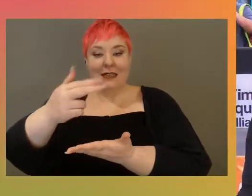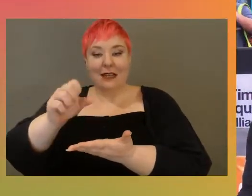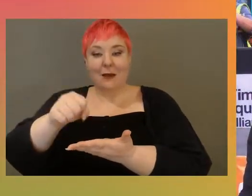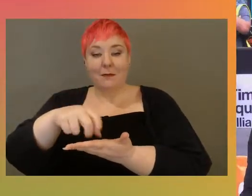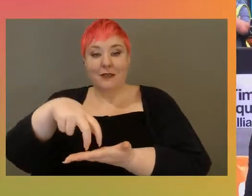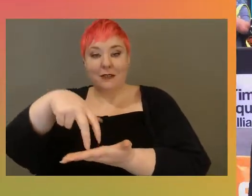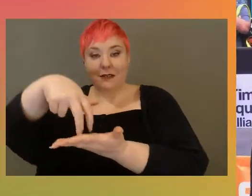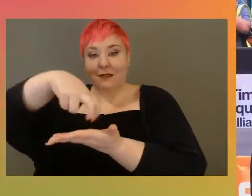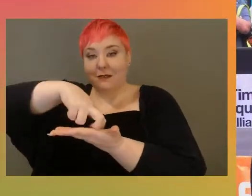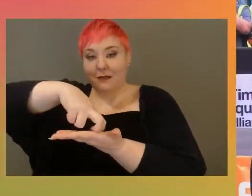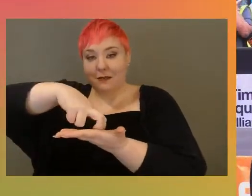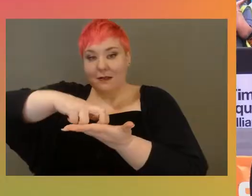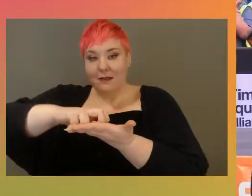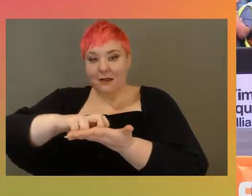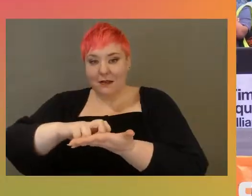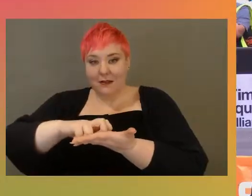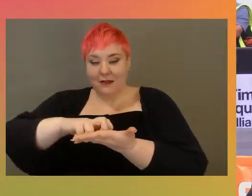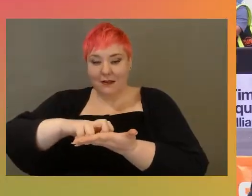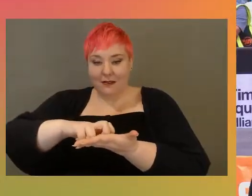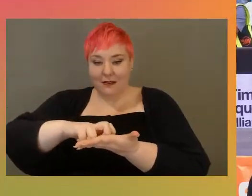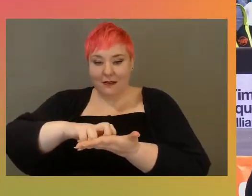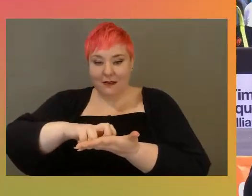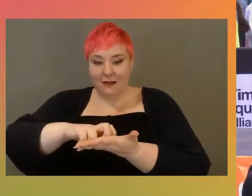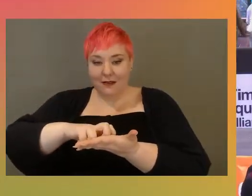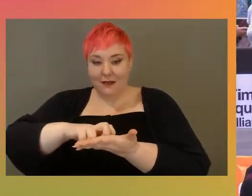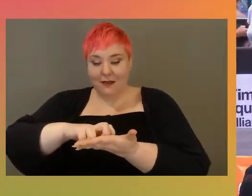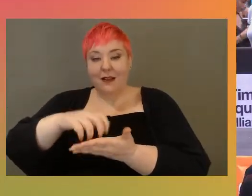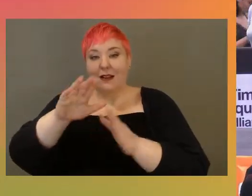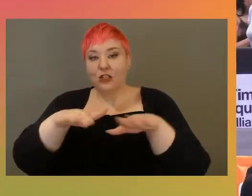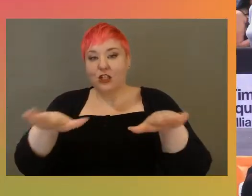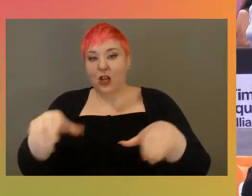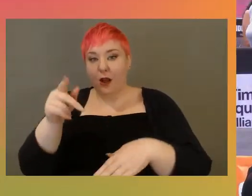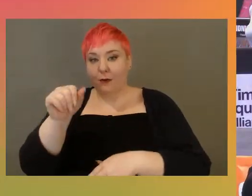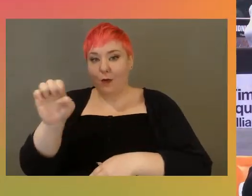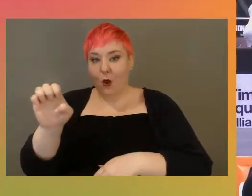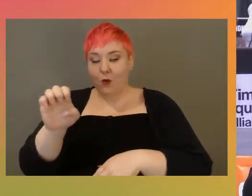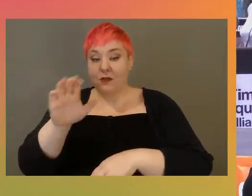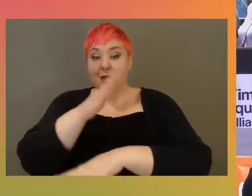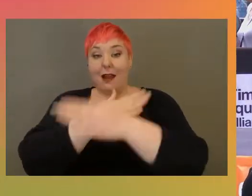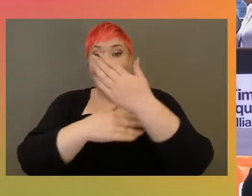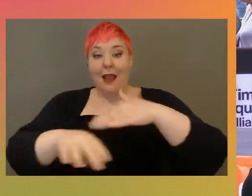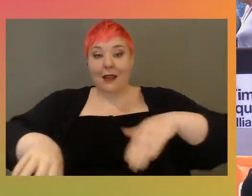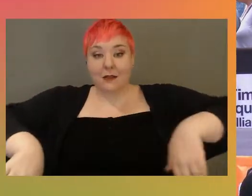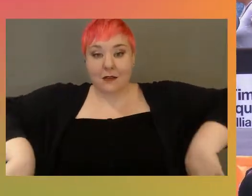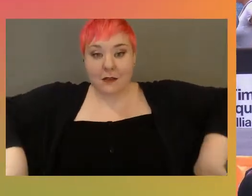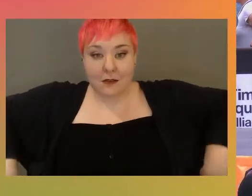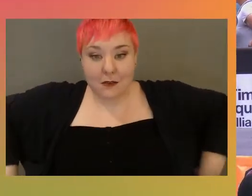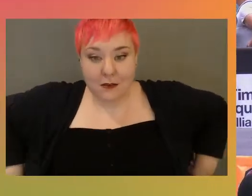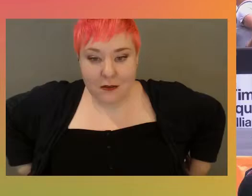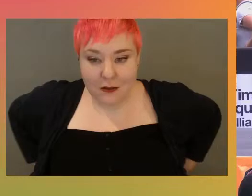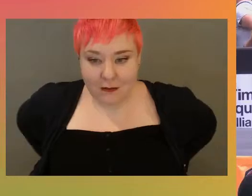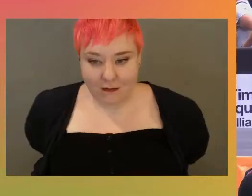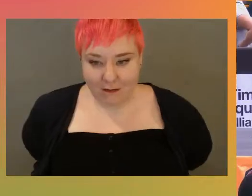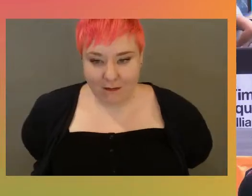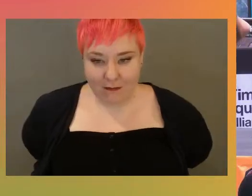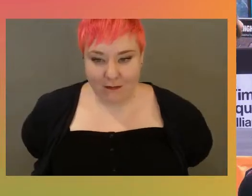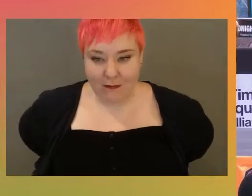PLACE YOUR KNEES TO THE GROUND.